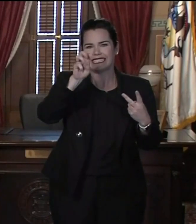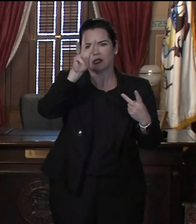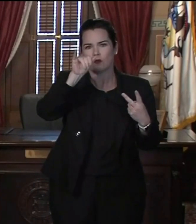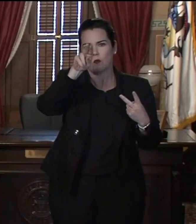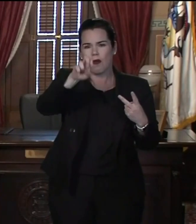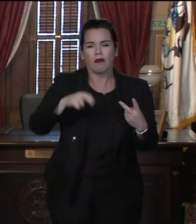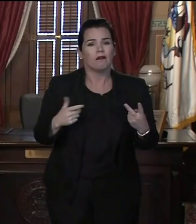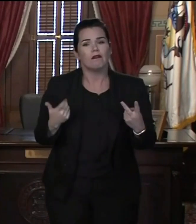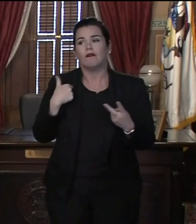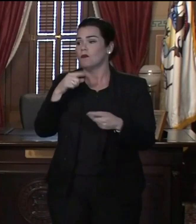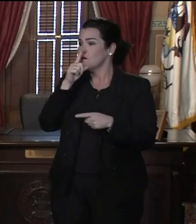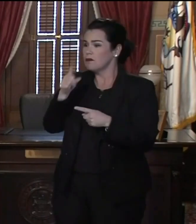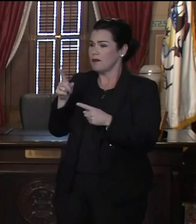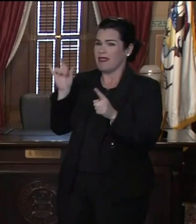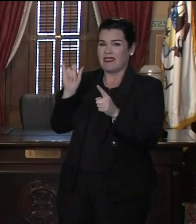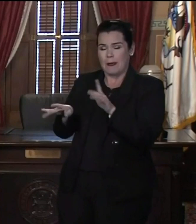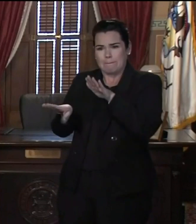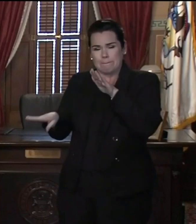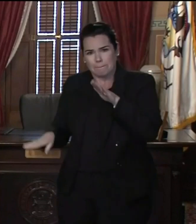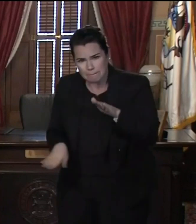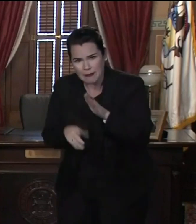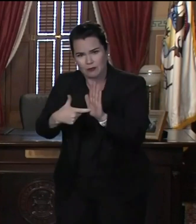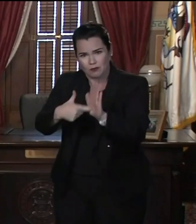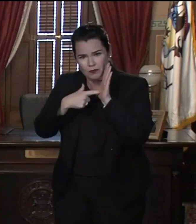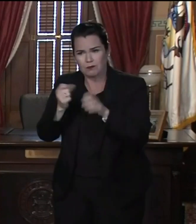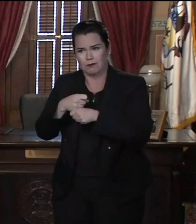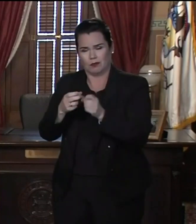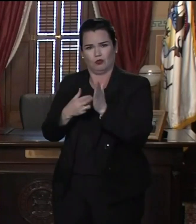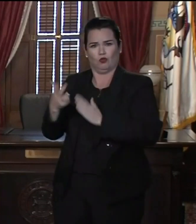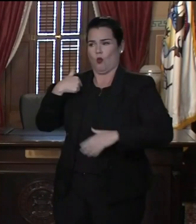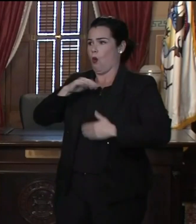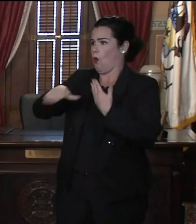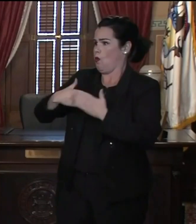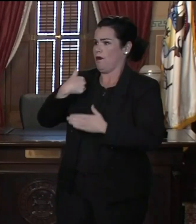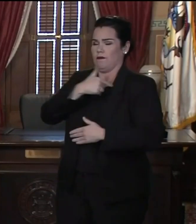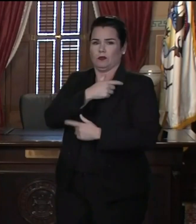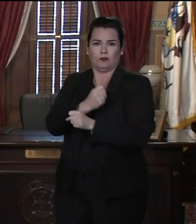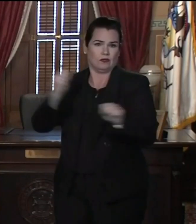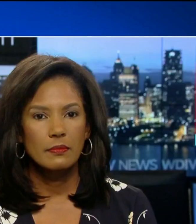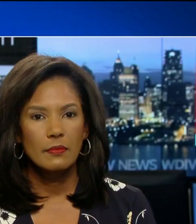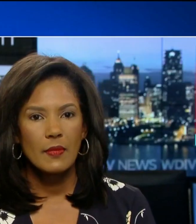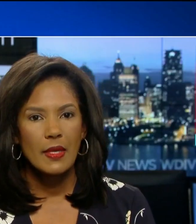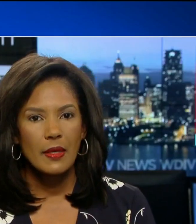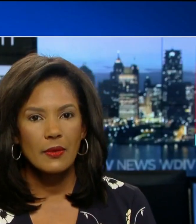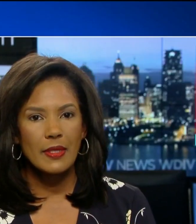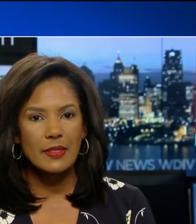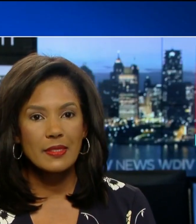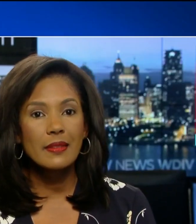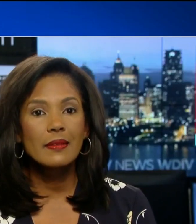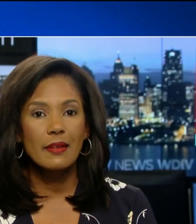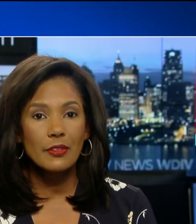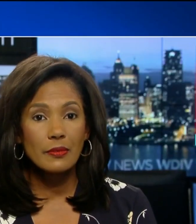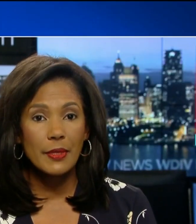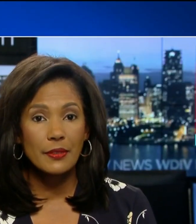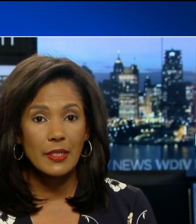DR. FAUCI TO GOVERNOR DEWINE AND EVERYBODY IN BETWEEN HAS EVERYBODY IN BETWEEN HAS ACKNOWLEDGED THESE ARE ACKNOWLEDGED THESE ARE FUNDAMENTAL IN MAKING SURE WE’RE FUNDAMENTAL IN MAKING SURE WE’RE SAFE TO START A PHASE-IN